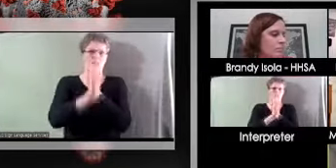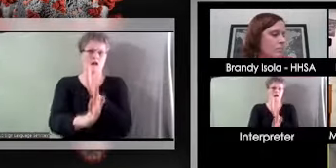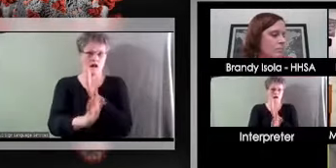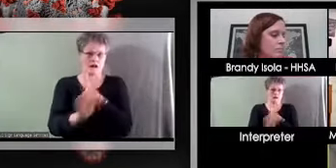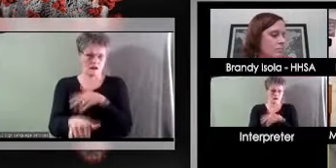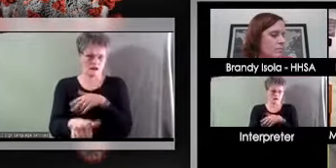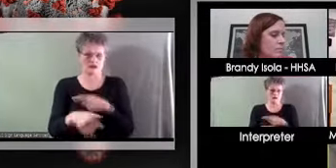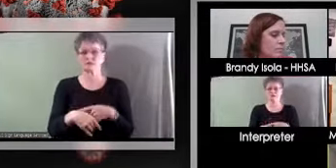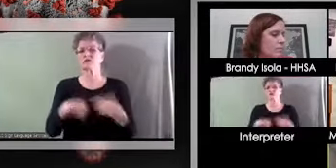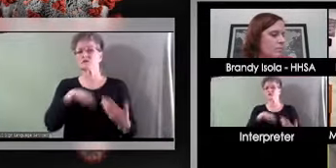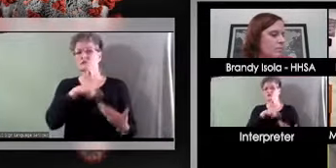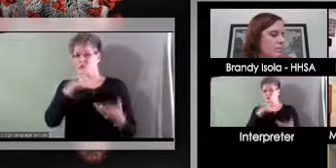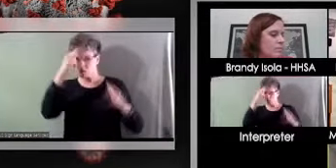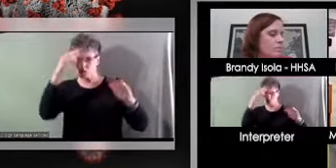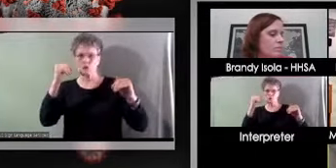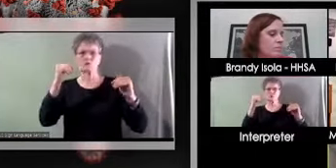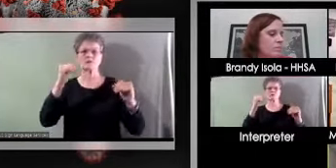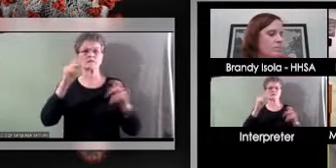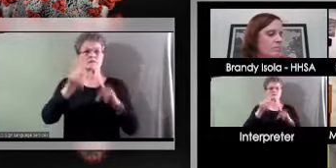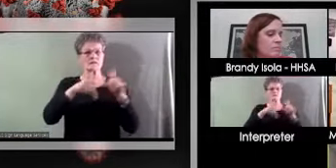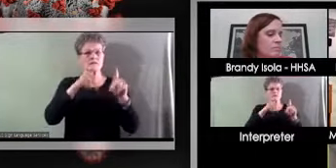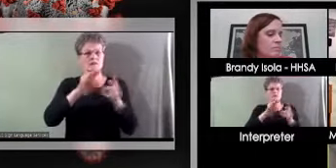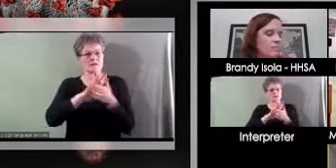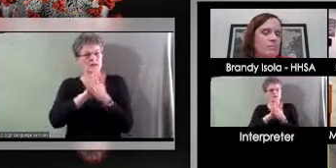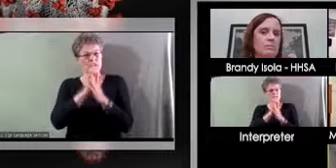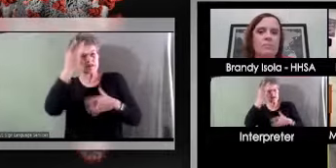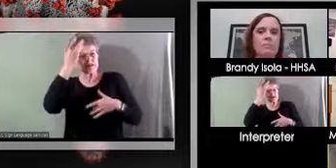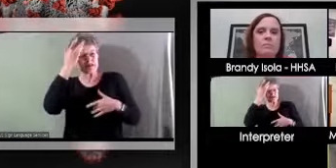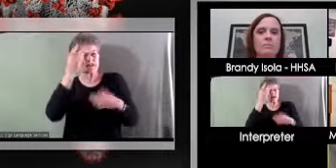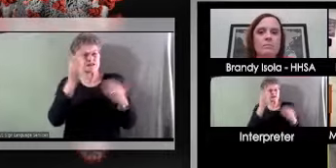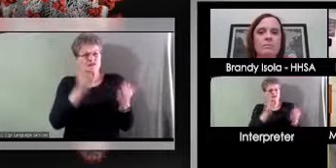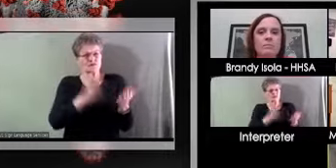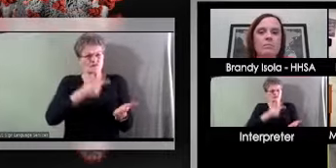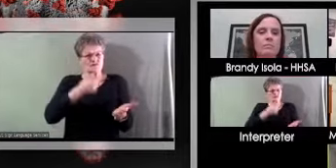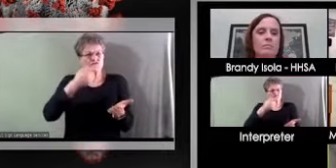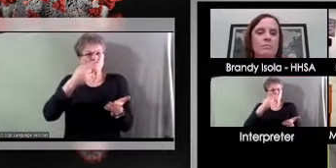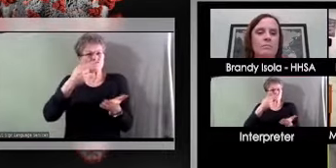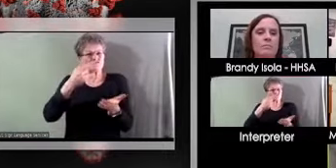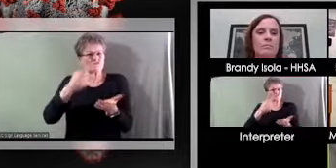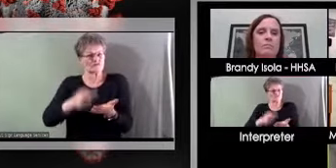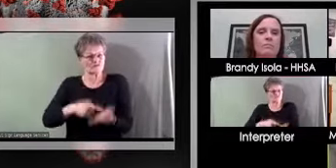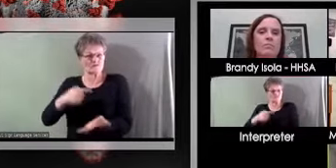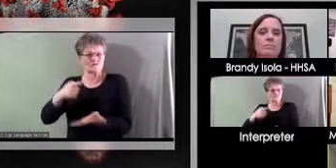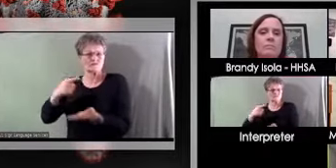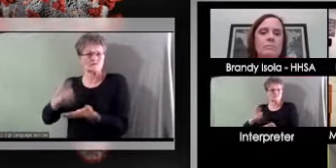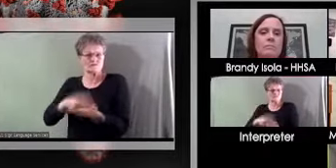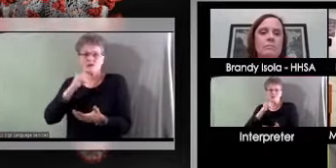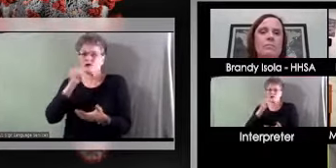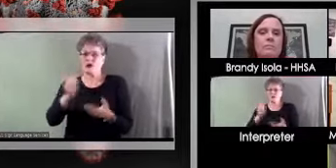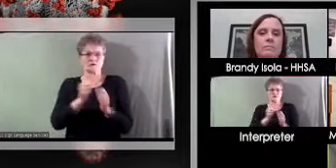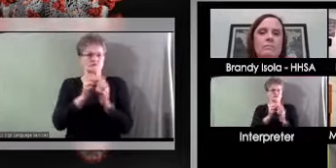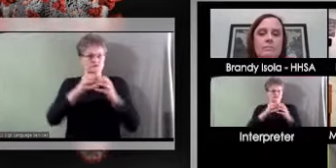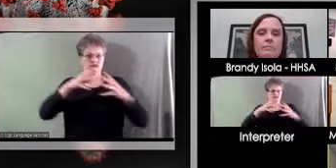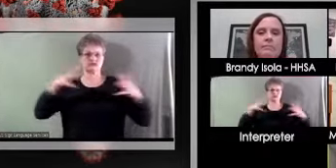spaced out and our kind of social distancing measures are going to need to stay in place for some time to